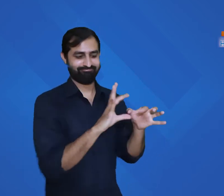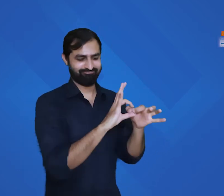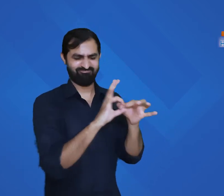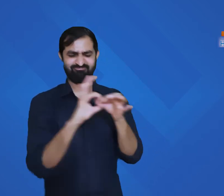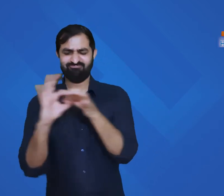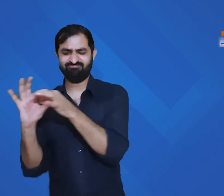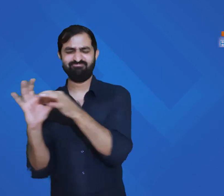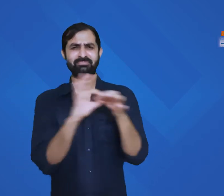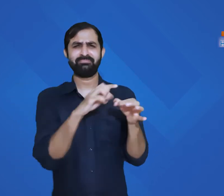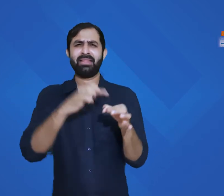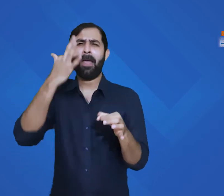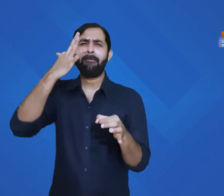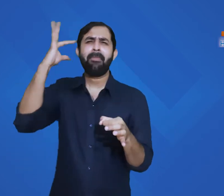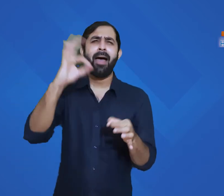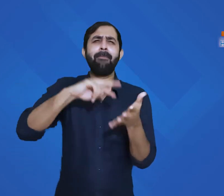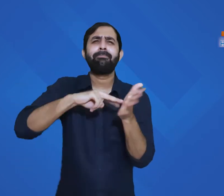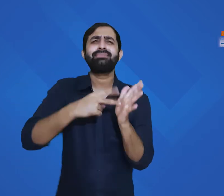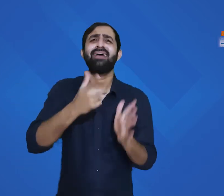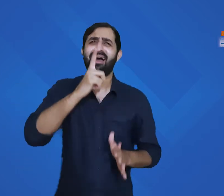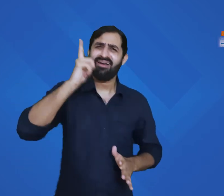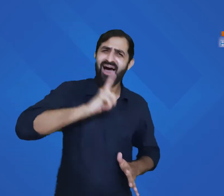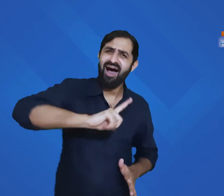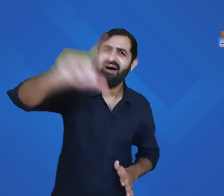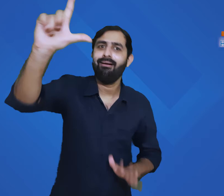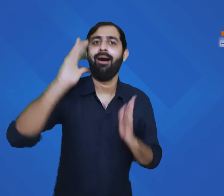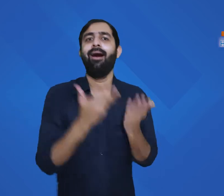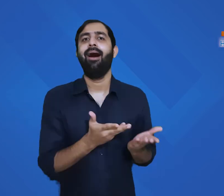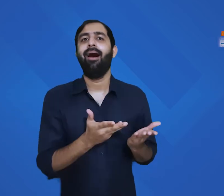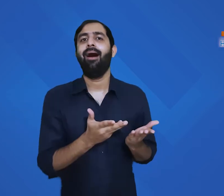This is how language and evolution are interlinked which is very important.